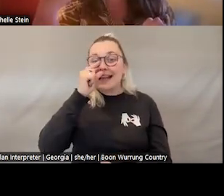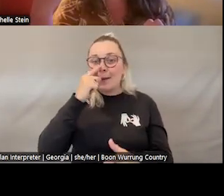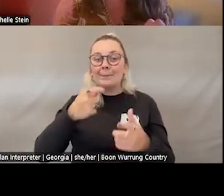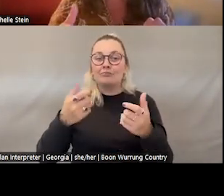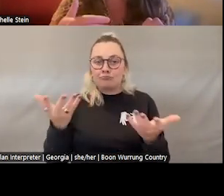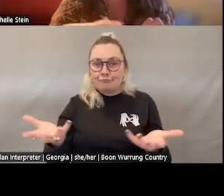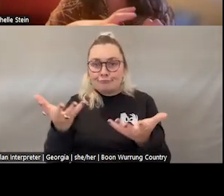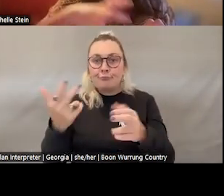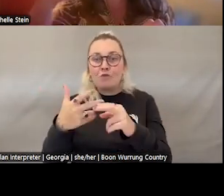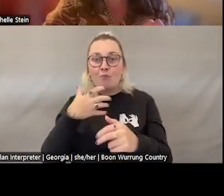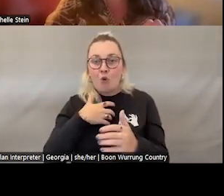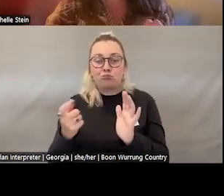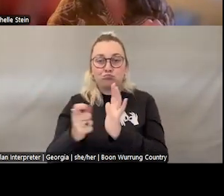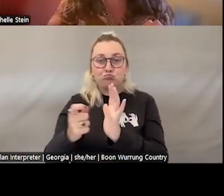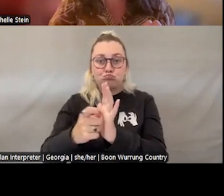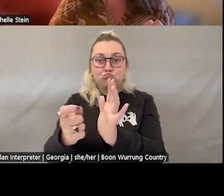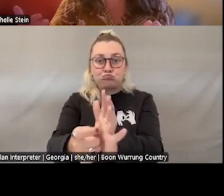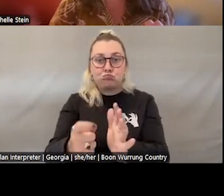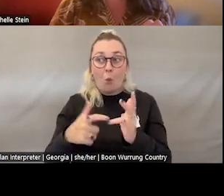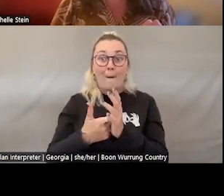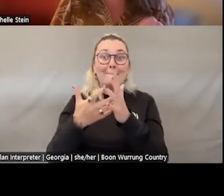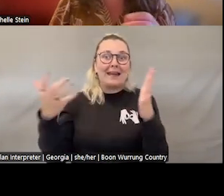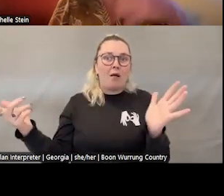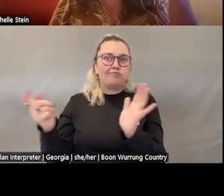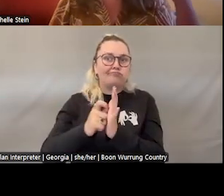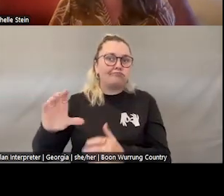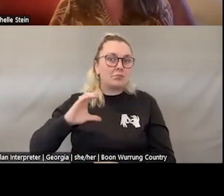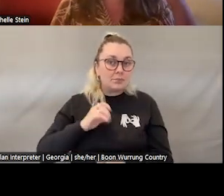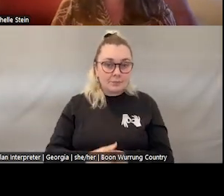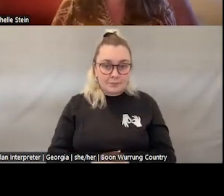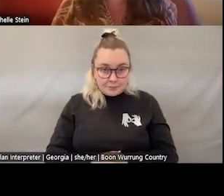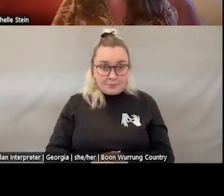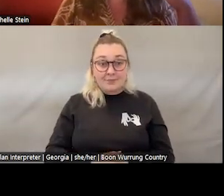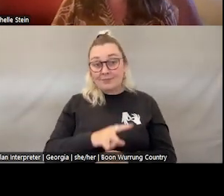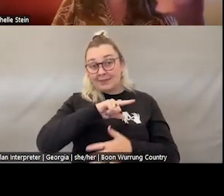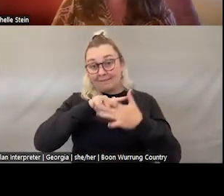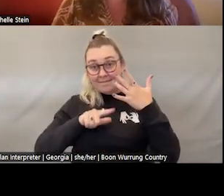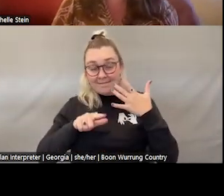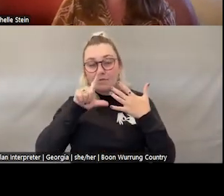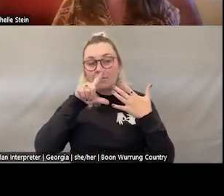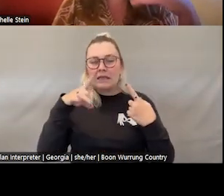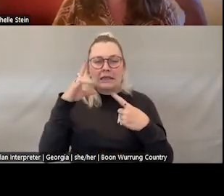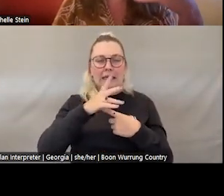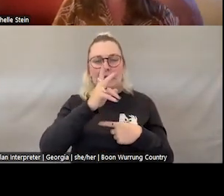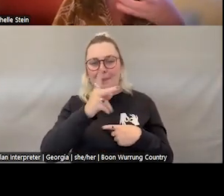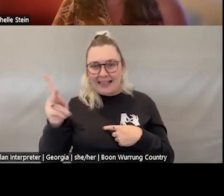for a first donation or a bigger gift. These key patterns you're going to be